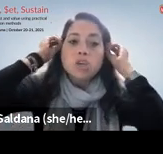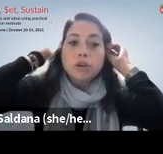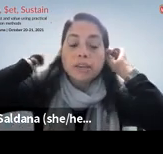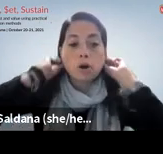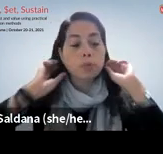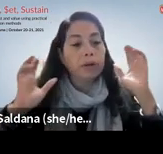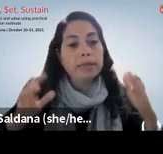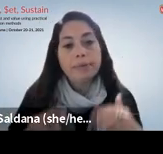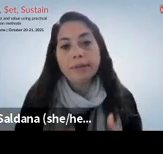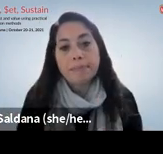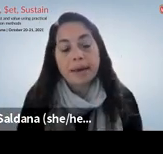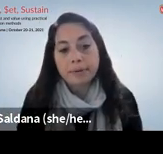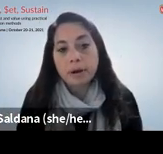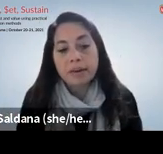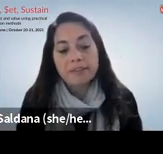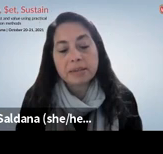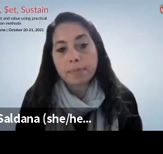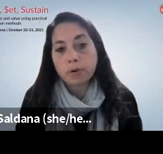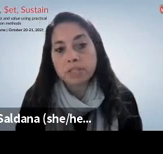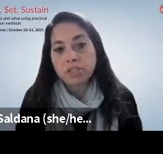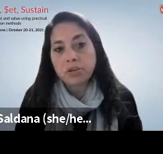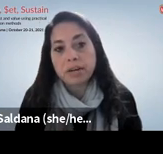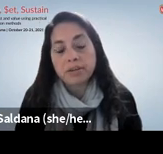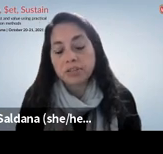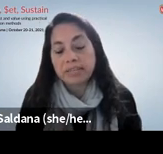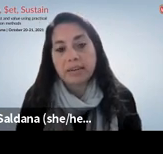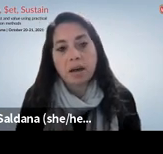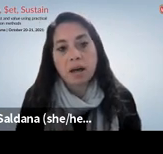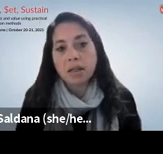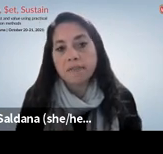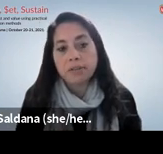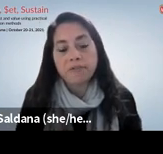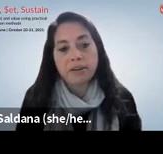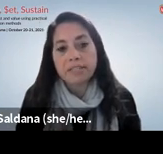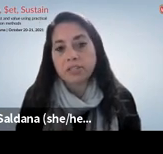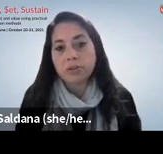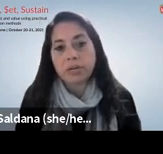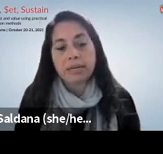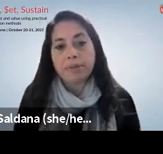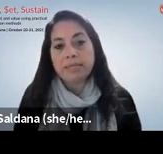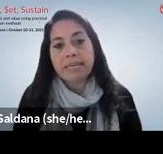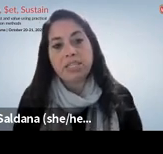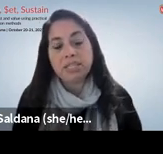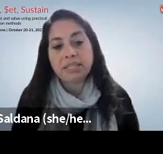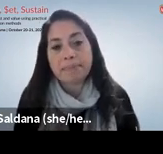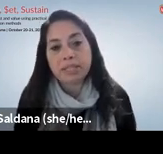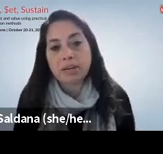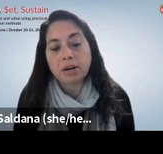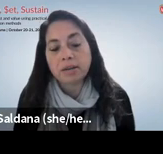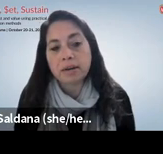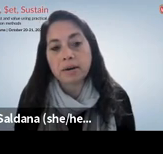Lisa Saldana (she/her/hers): You can go really, really micro if it's important to you to understand all of those very discreet implementation steps that are that are.